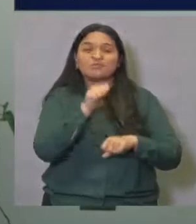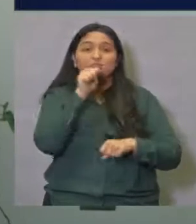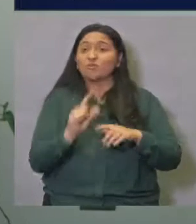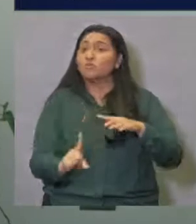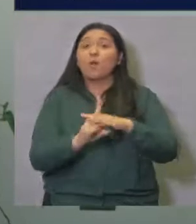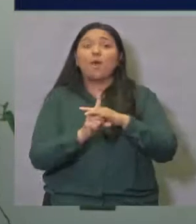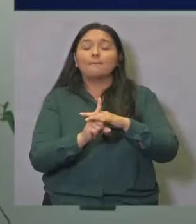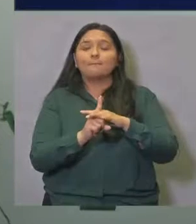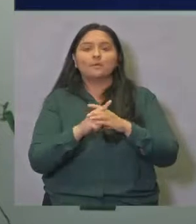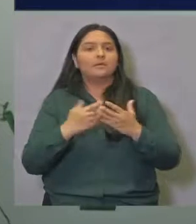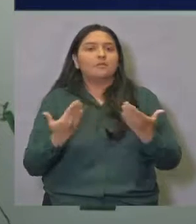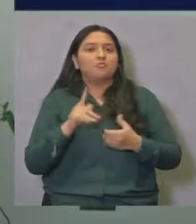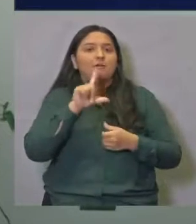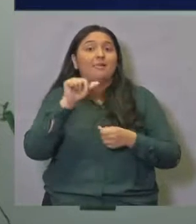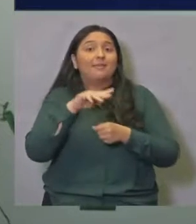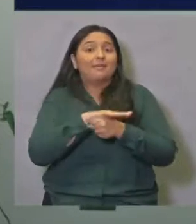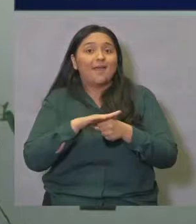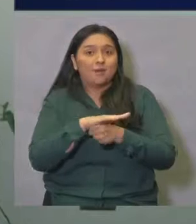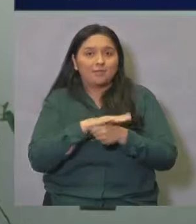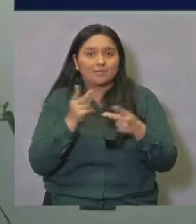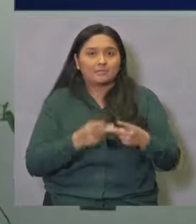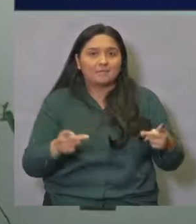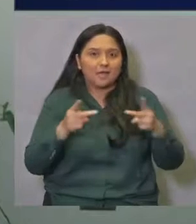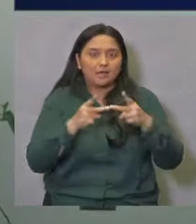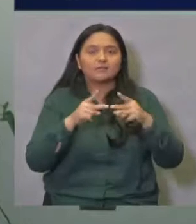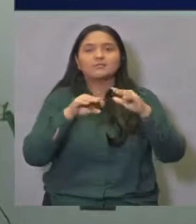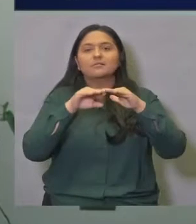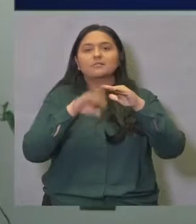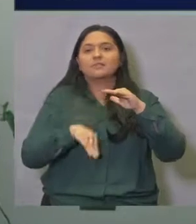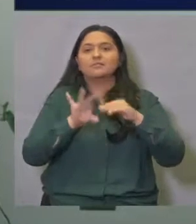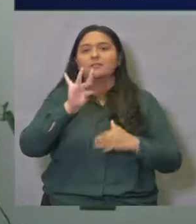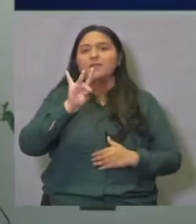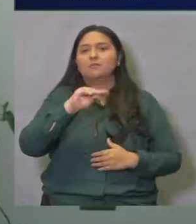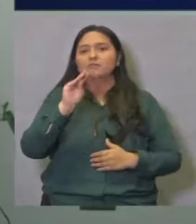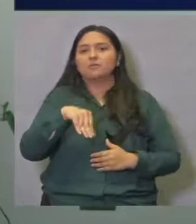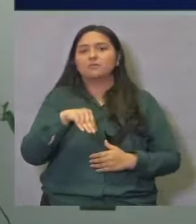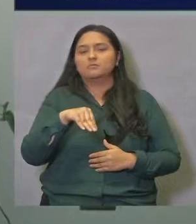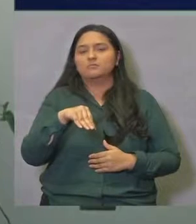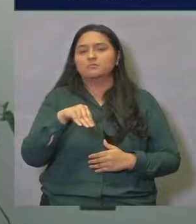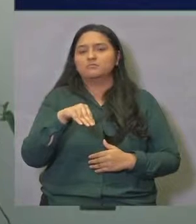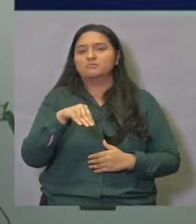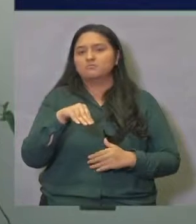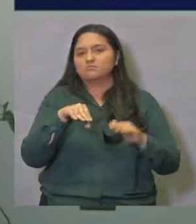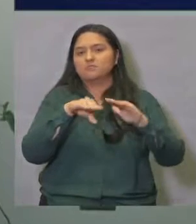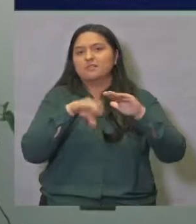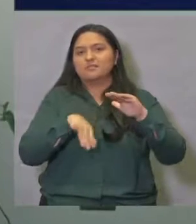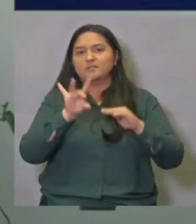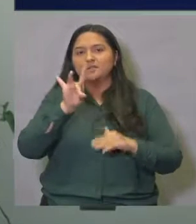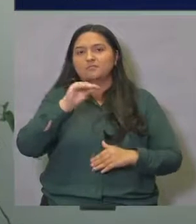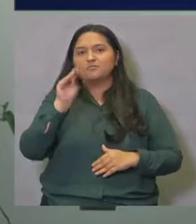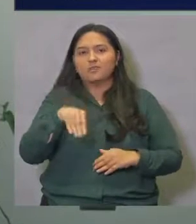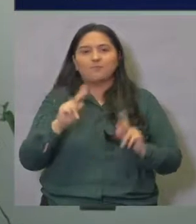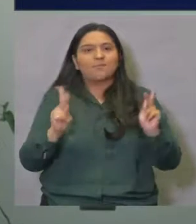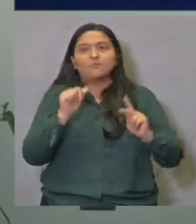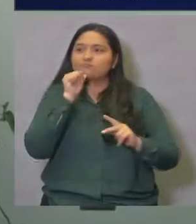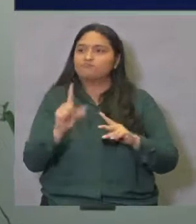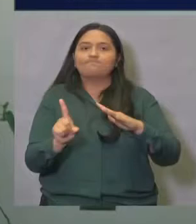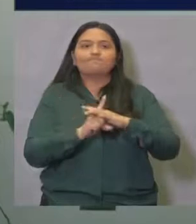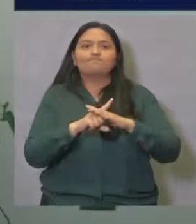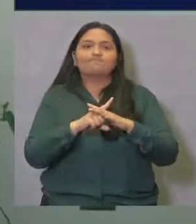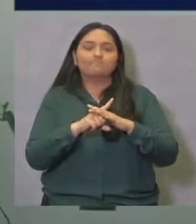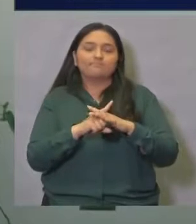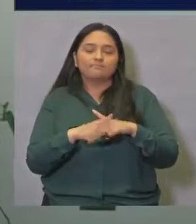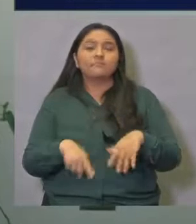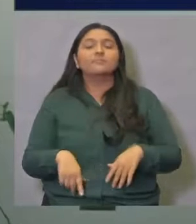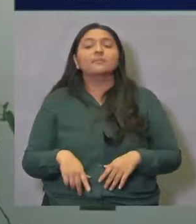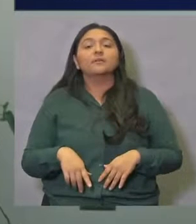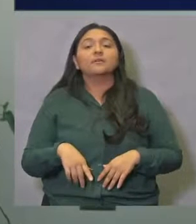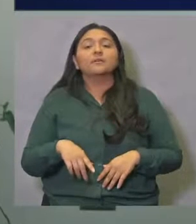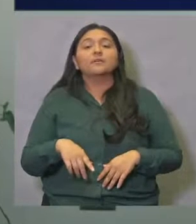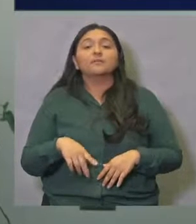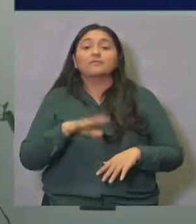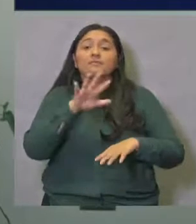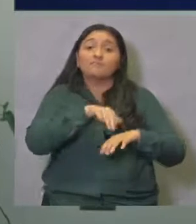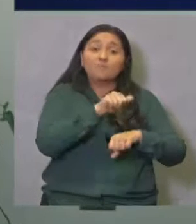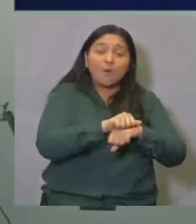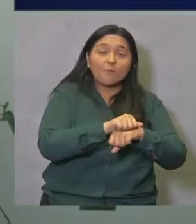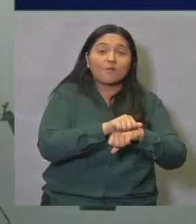RATE, HOUR NO-SHOW RATE AT THE